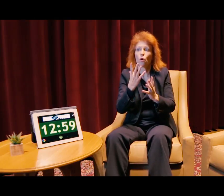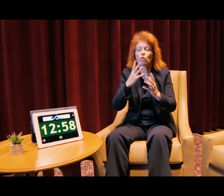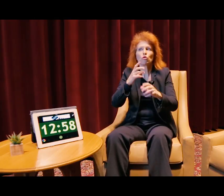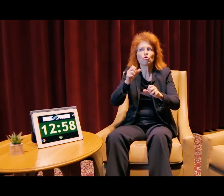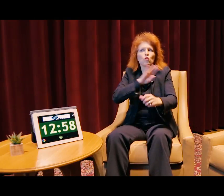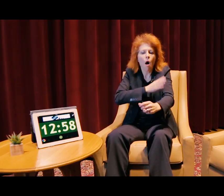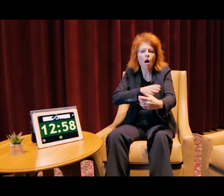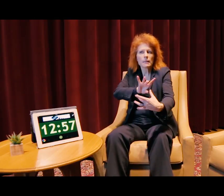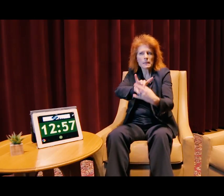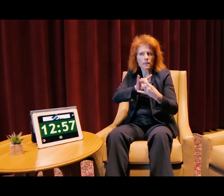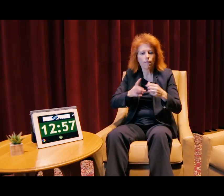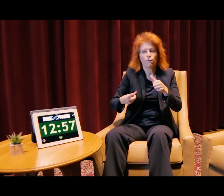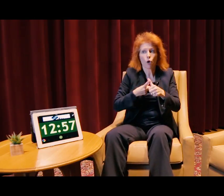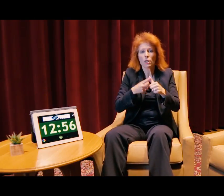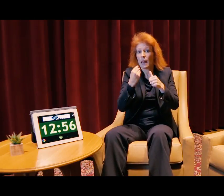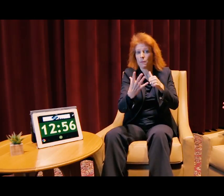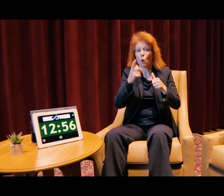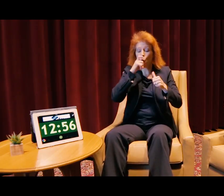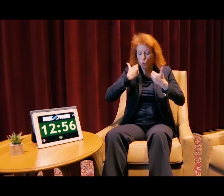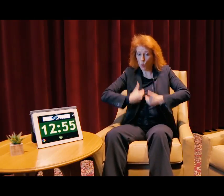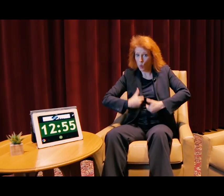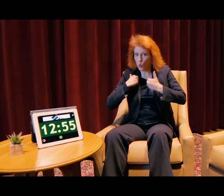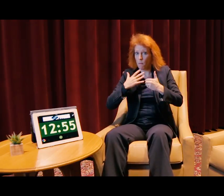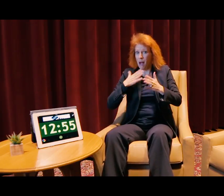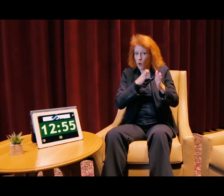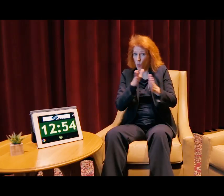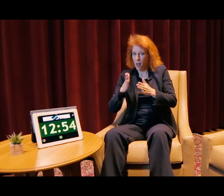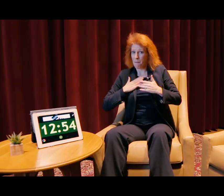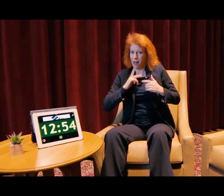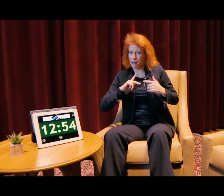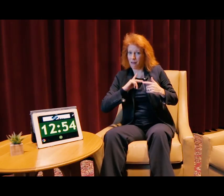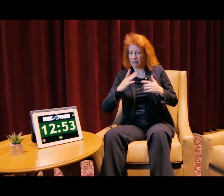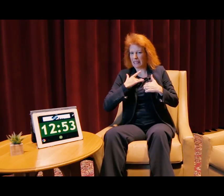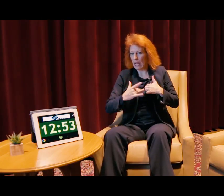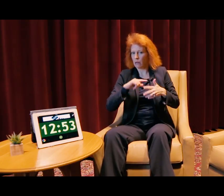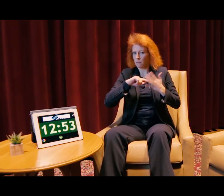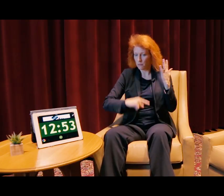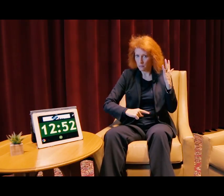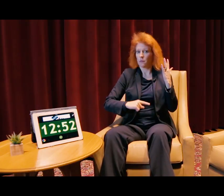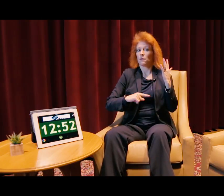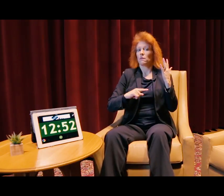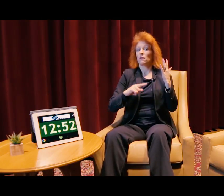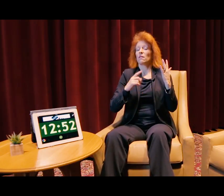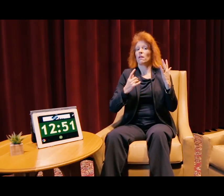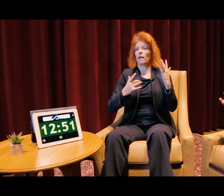relationship and let them know who I am and what I do, and why I do it, and how I do it, and that I may see them